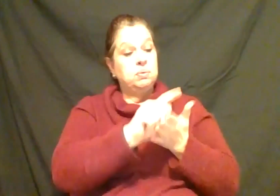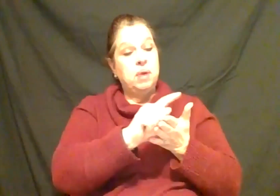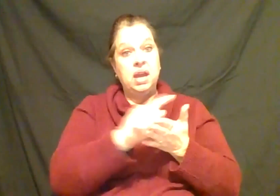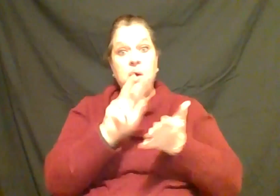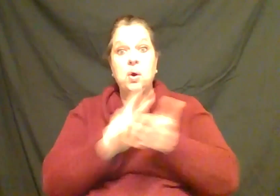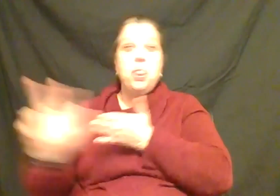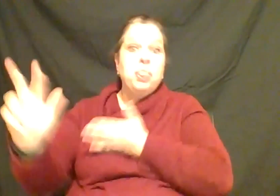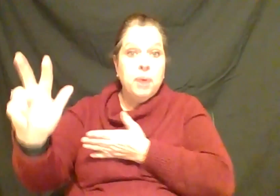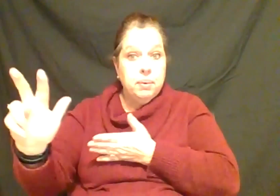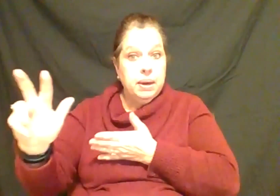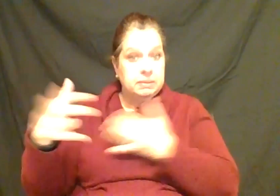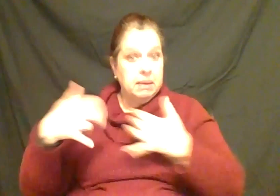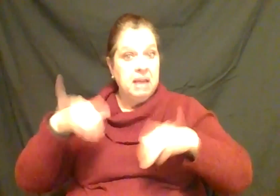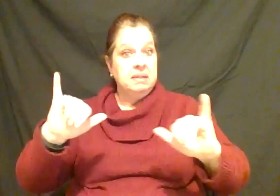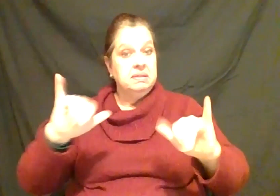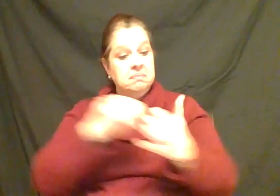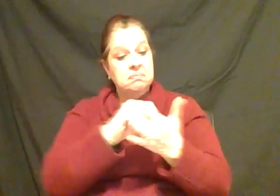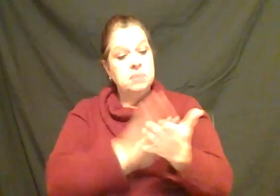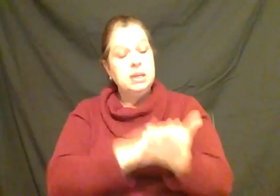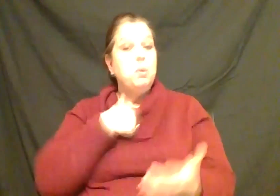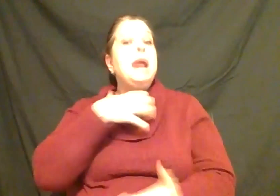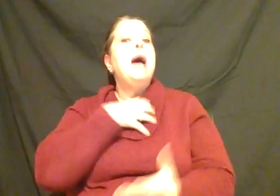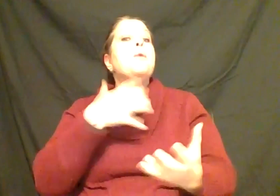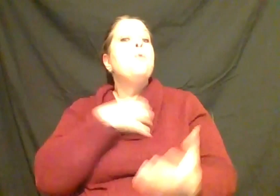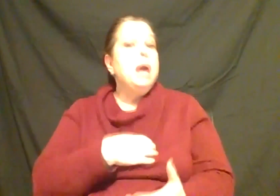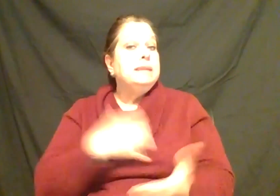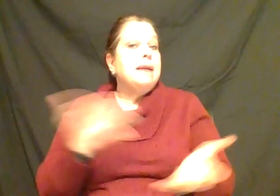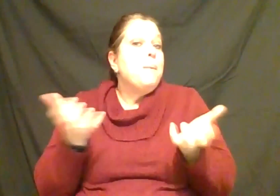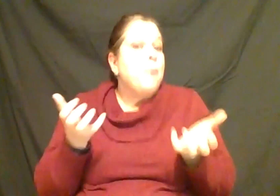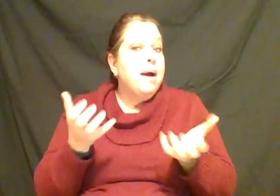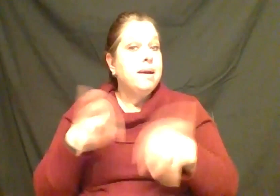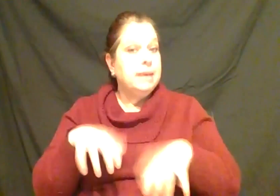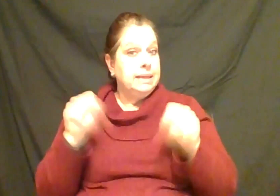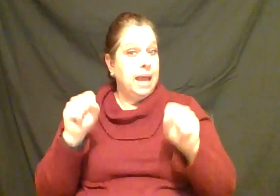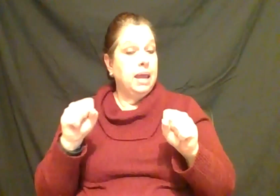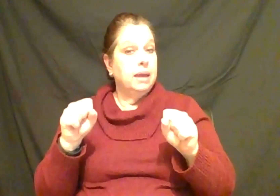i'm still able to put down what i'm wishing to take where it becomes an issue to this person's